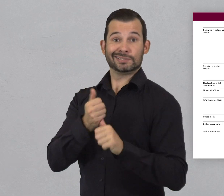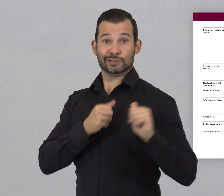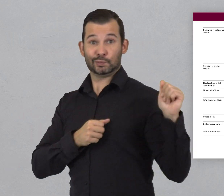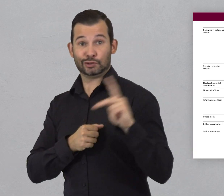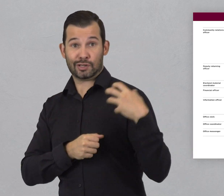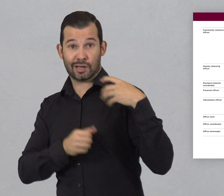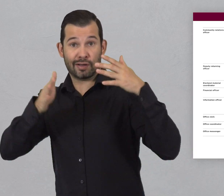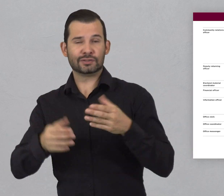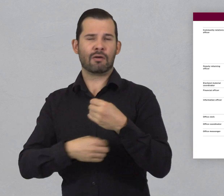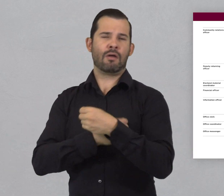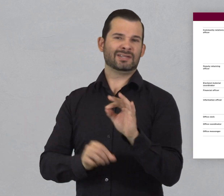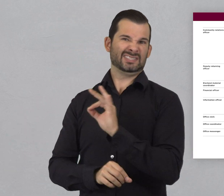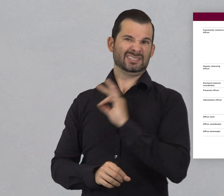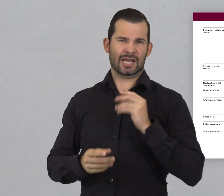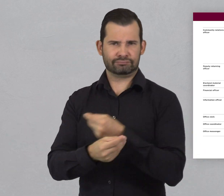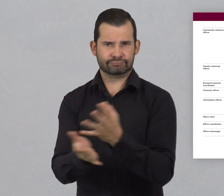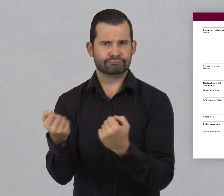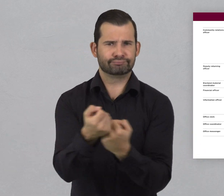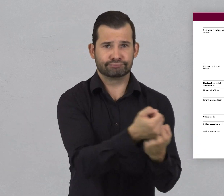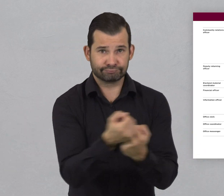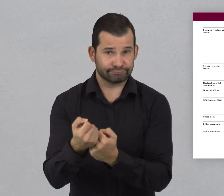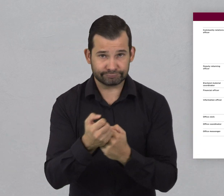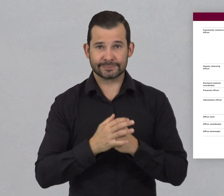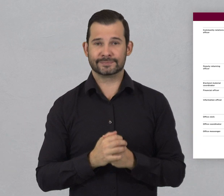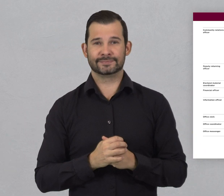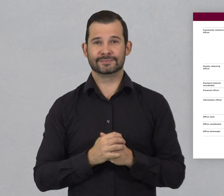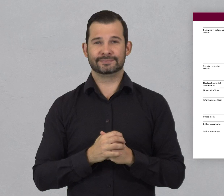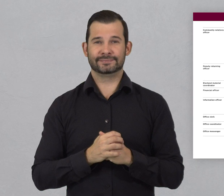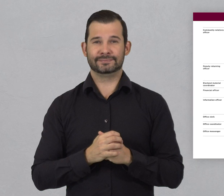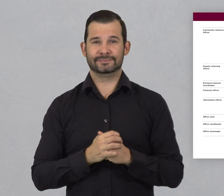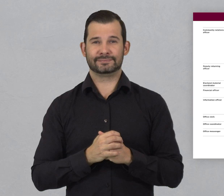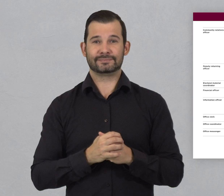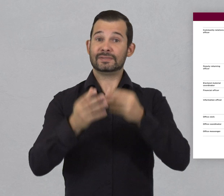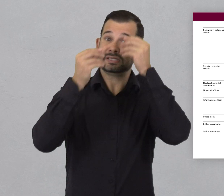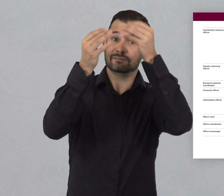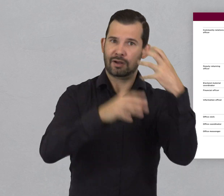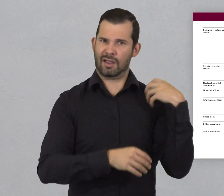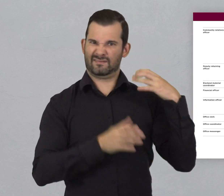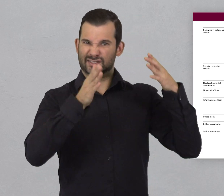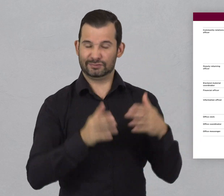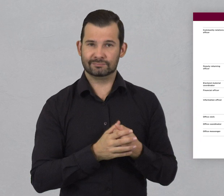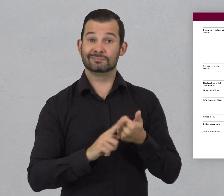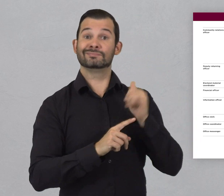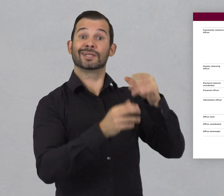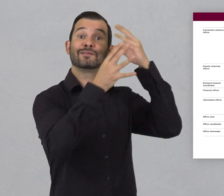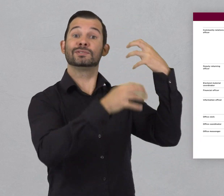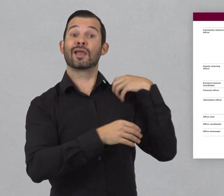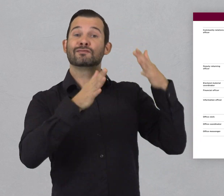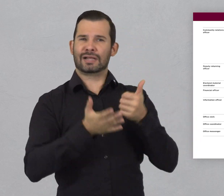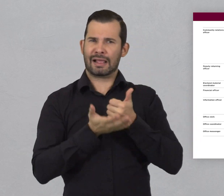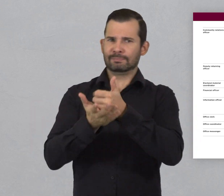assistant returning officer and office staff. Information officer: The information officer